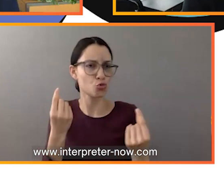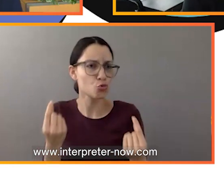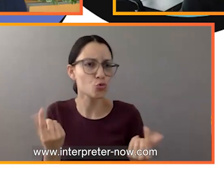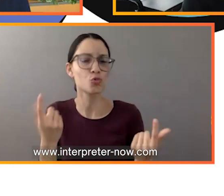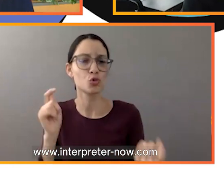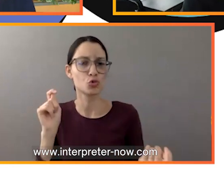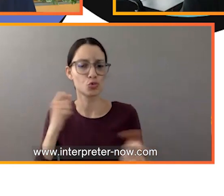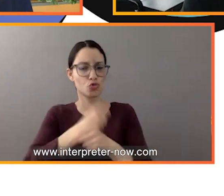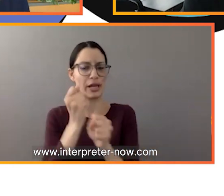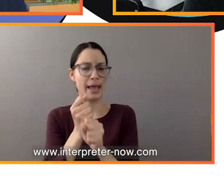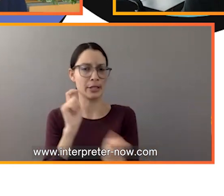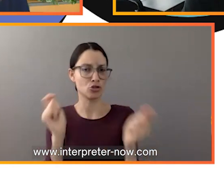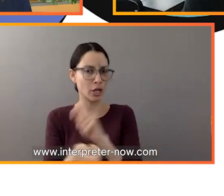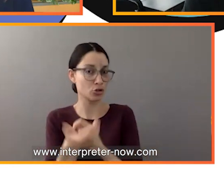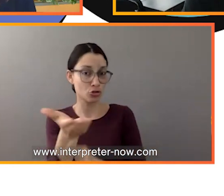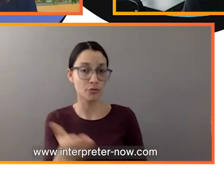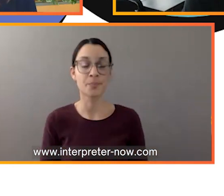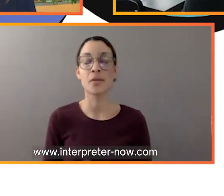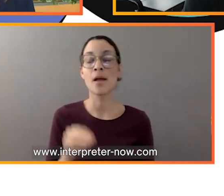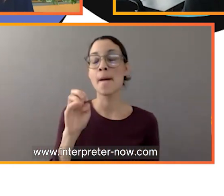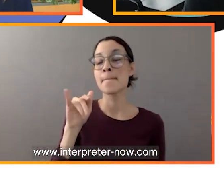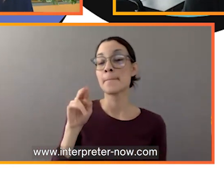Yeah. The numbers have changed, for sure.